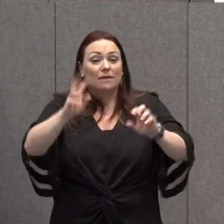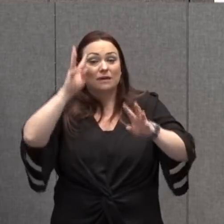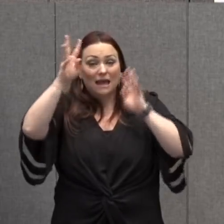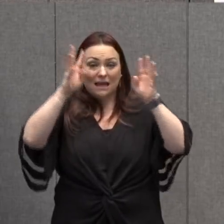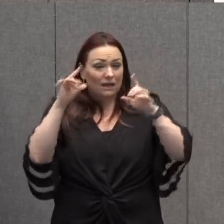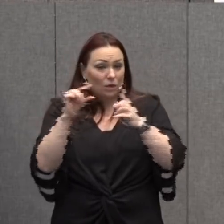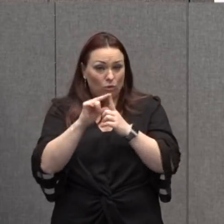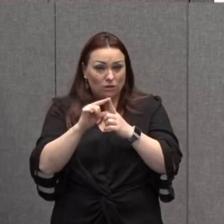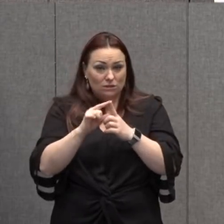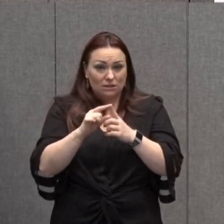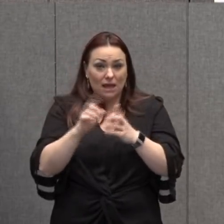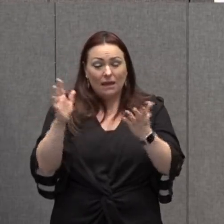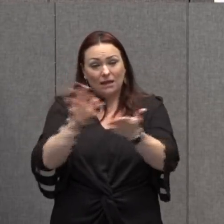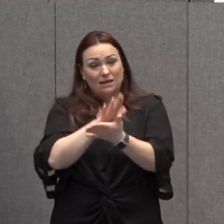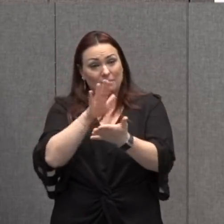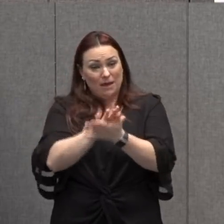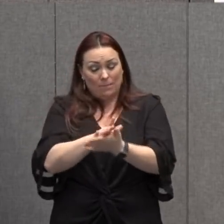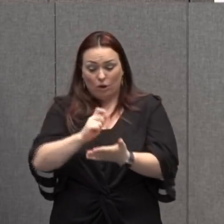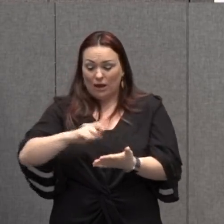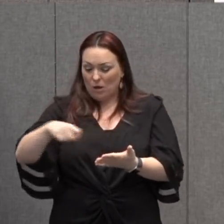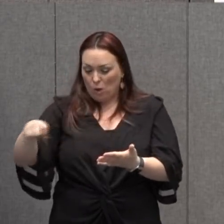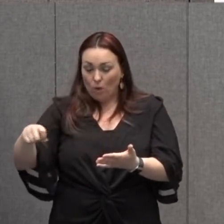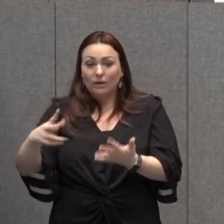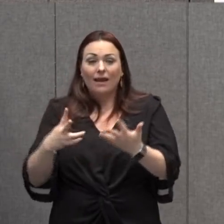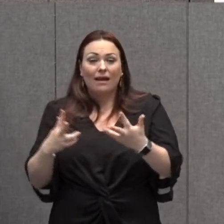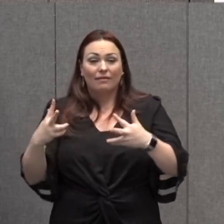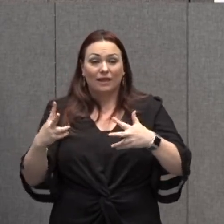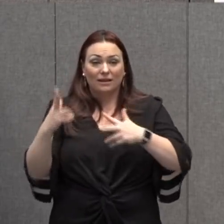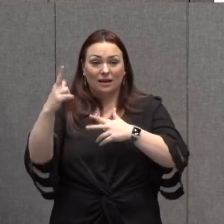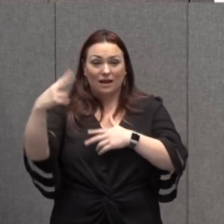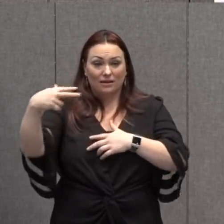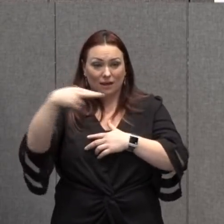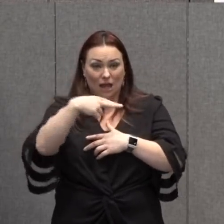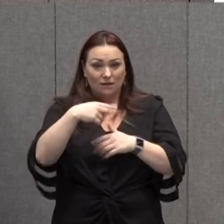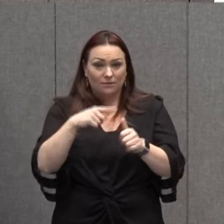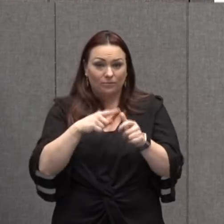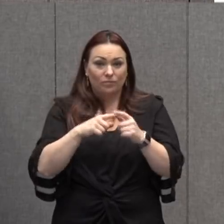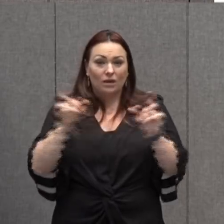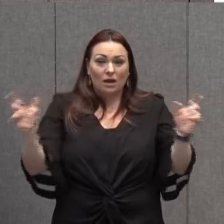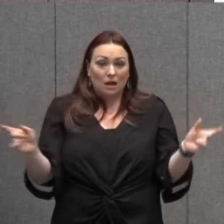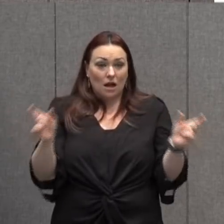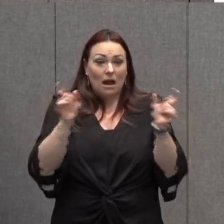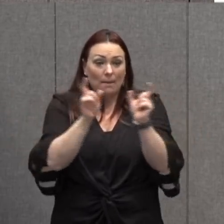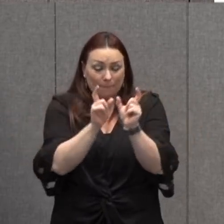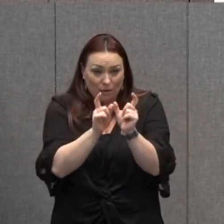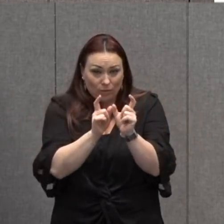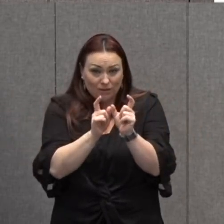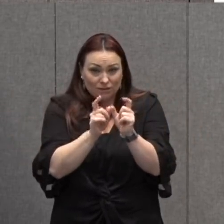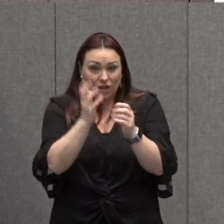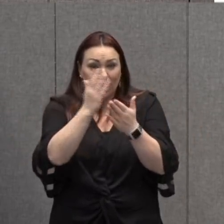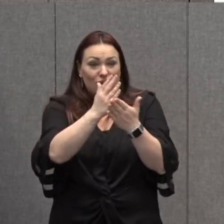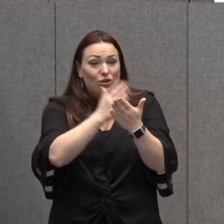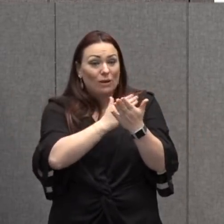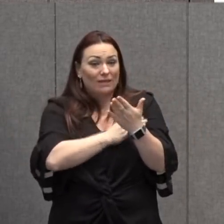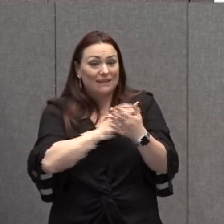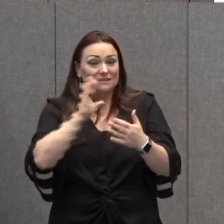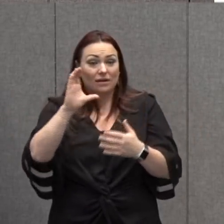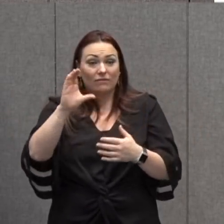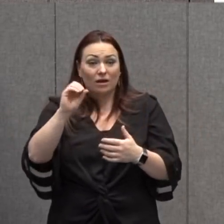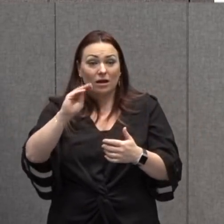and cut 'em up into pieces. Oh, the compound words, that's where your list of compound words will come in handy.